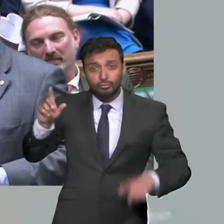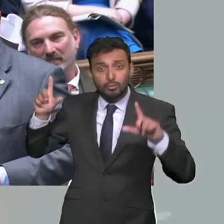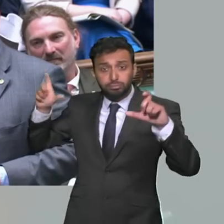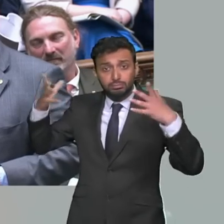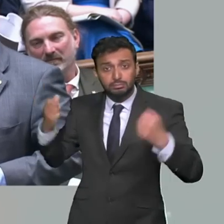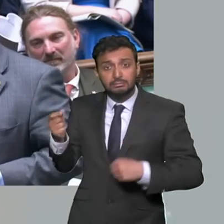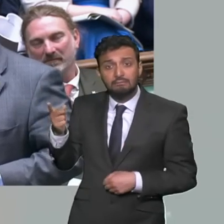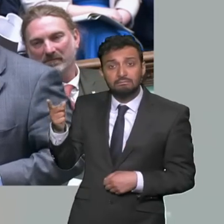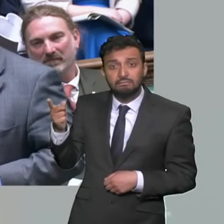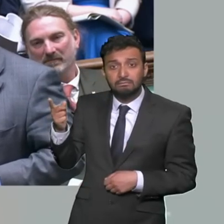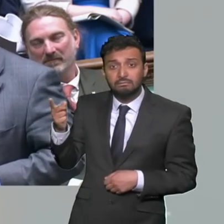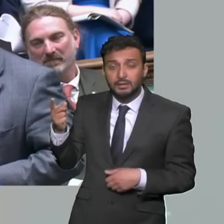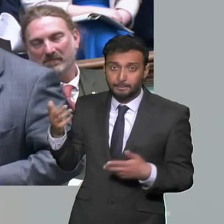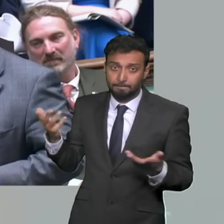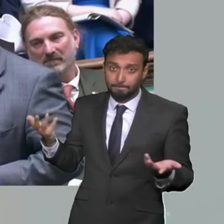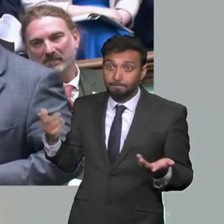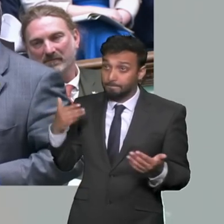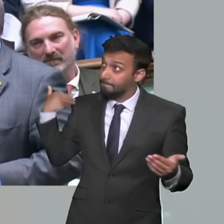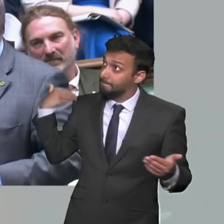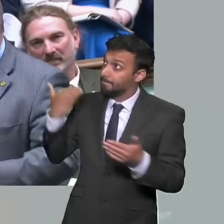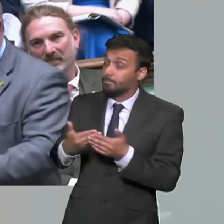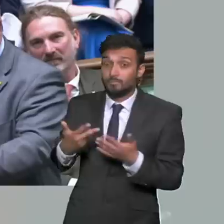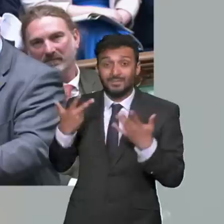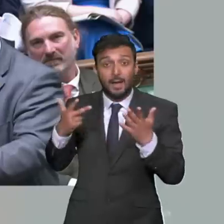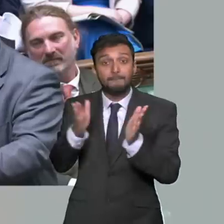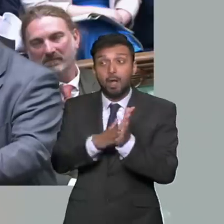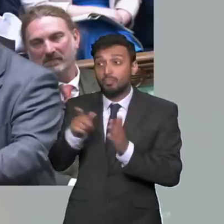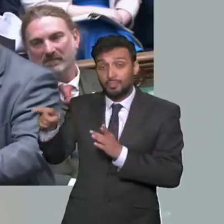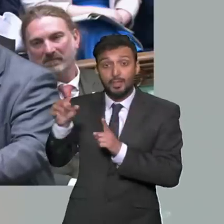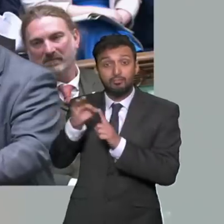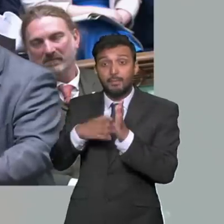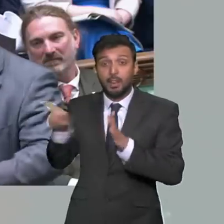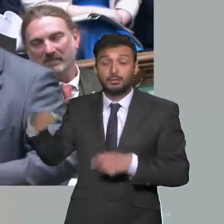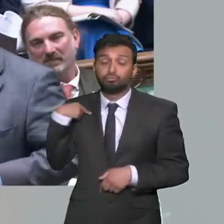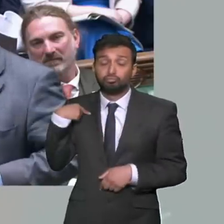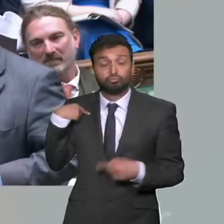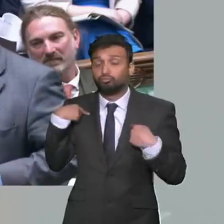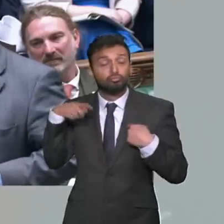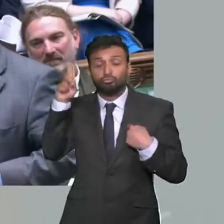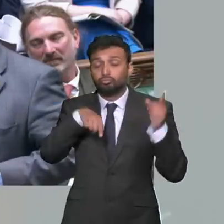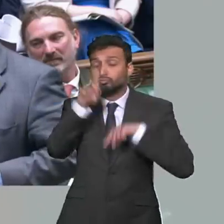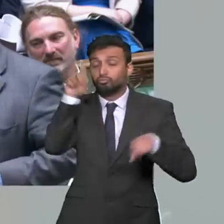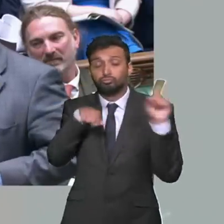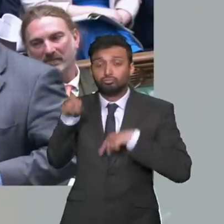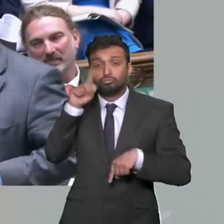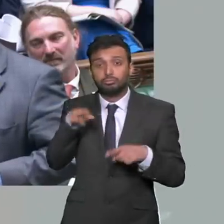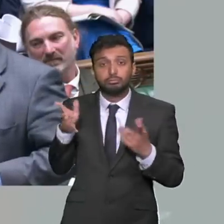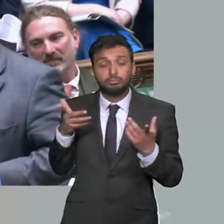For eight months, we have heard every excuse under the sun, but now we have all seen the